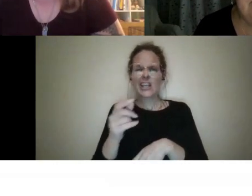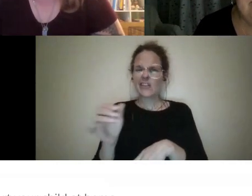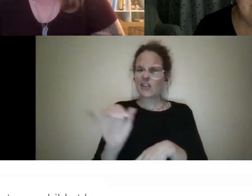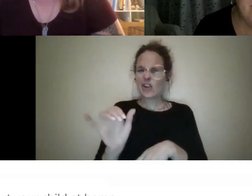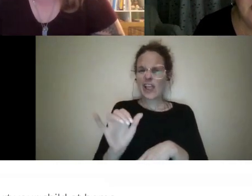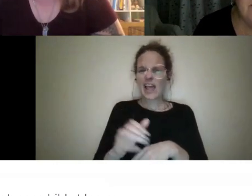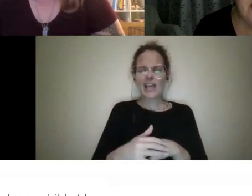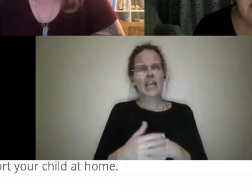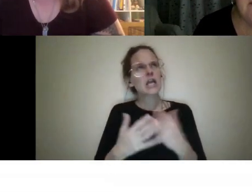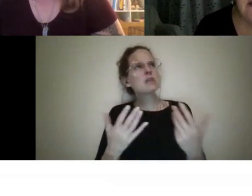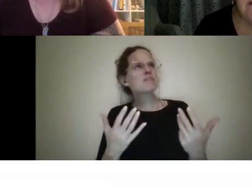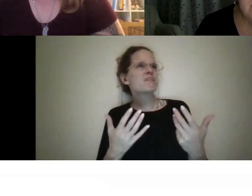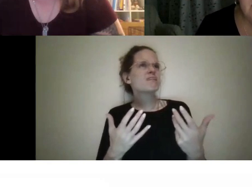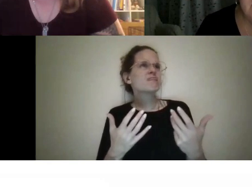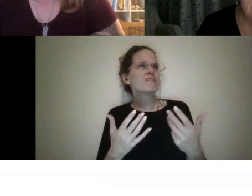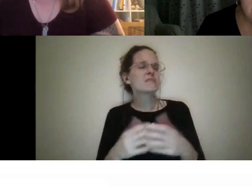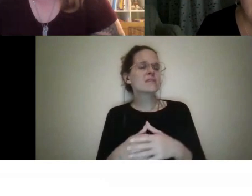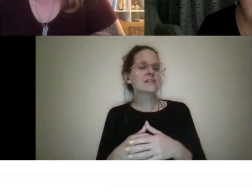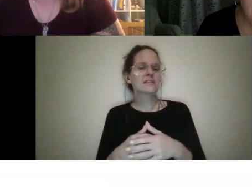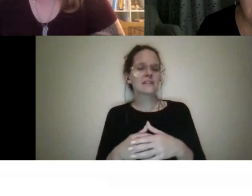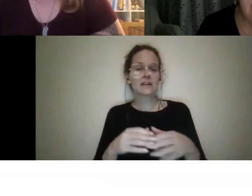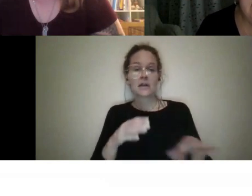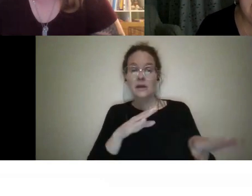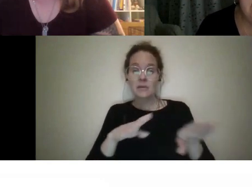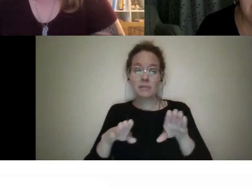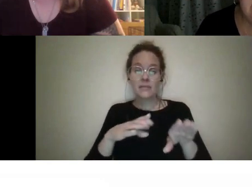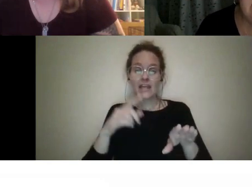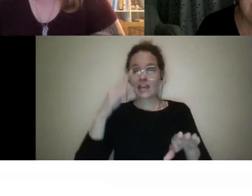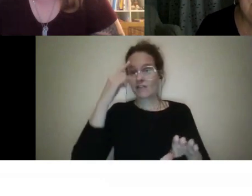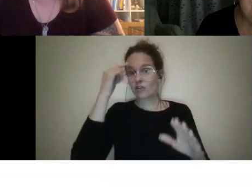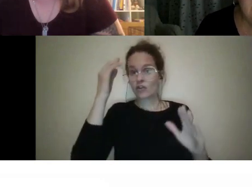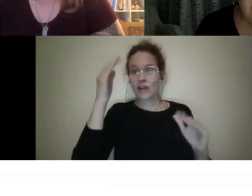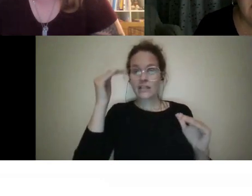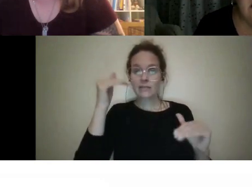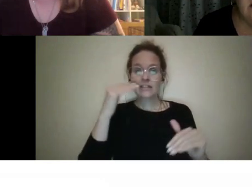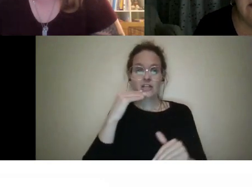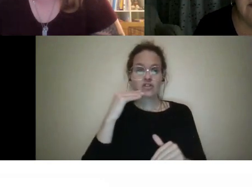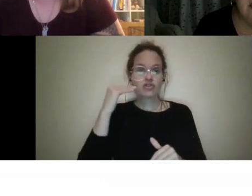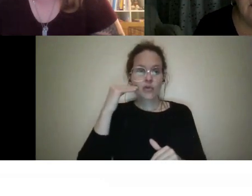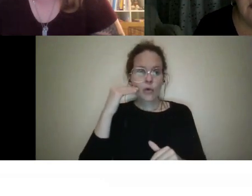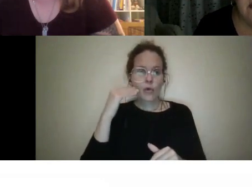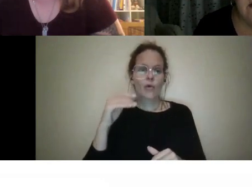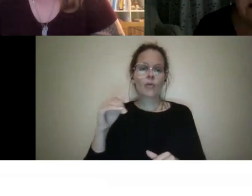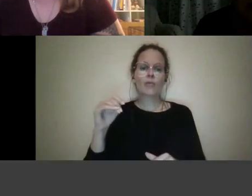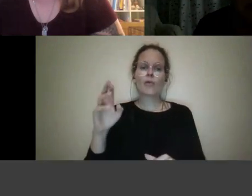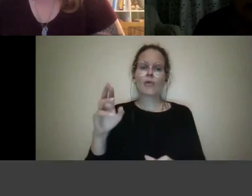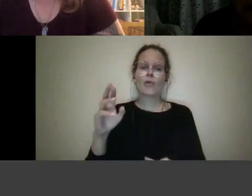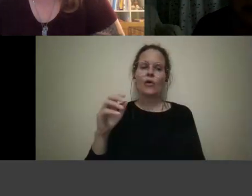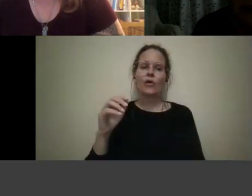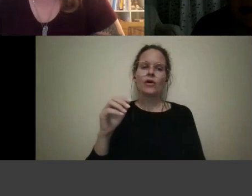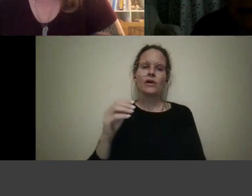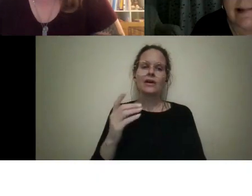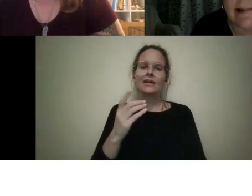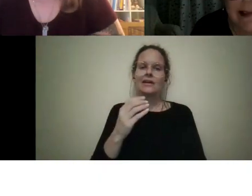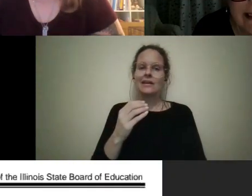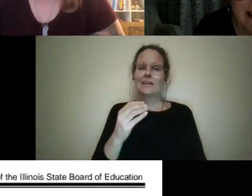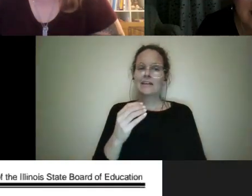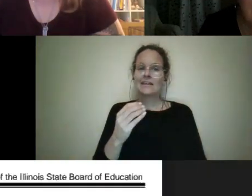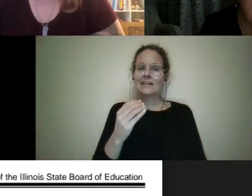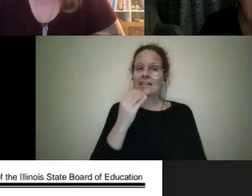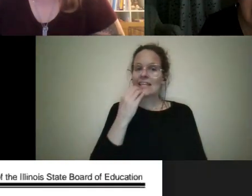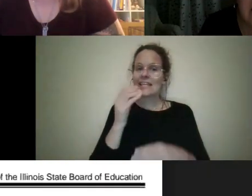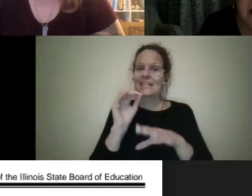want to - behavior expectations at home or here's a good one, eat dinner with your family night. We